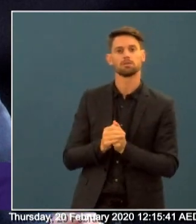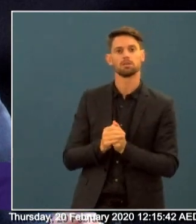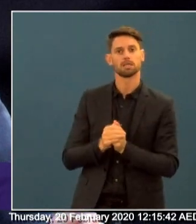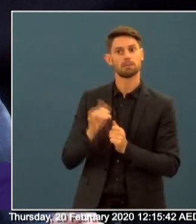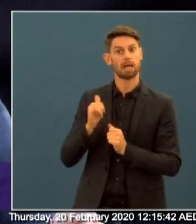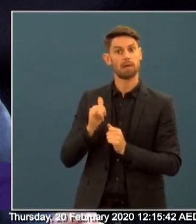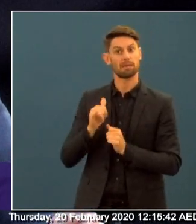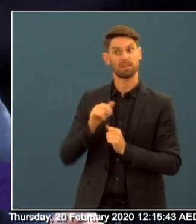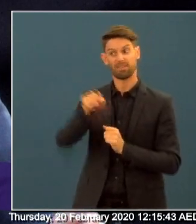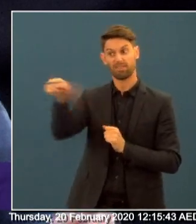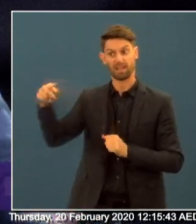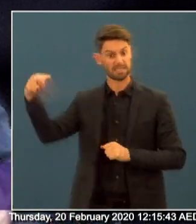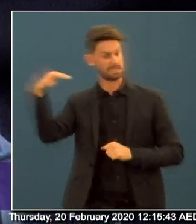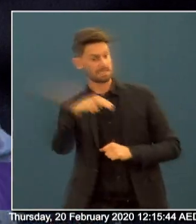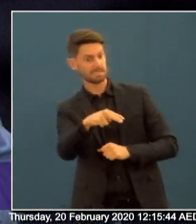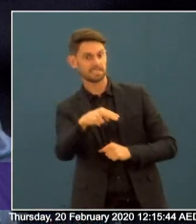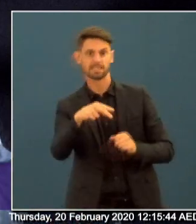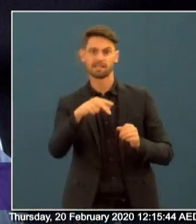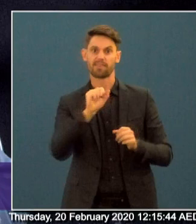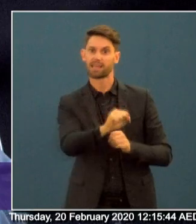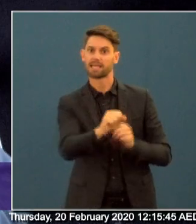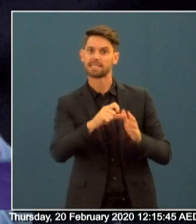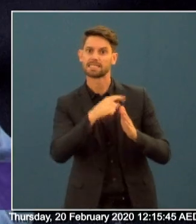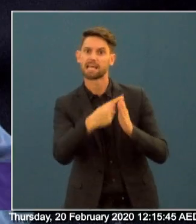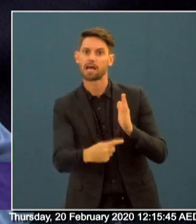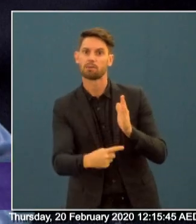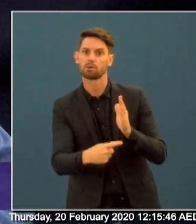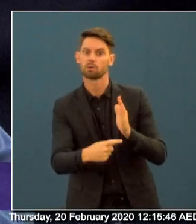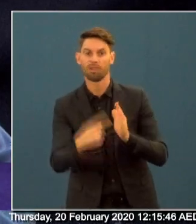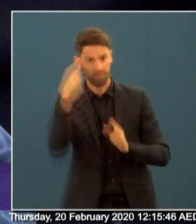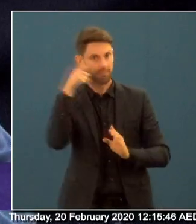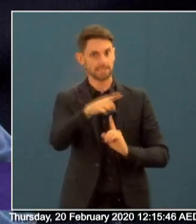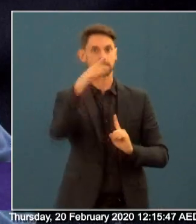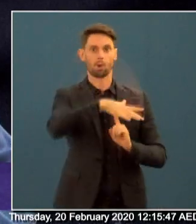and may prioritise that issue, rather than listening carefully